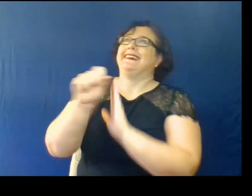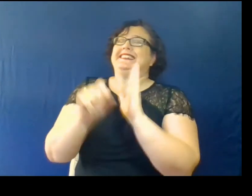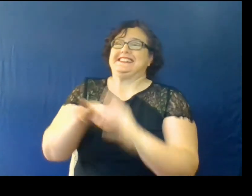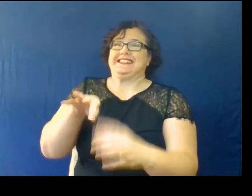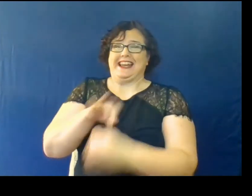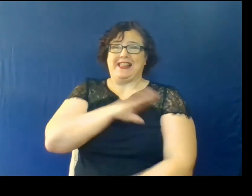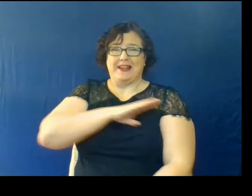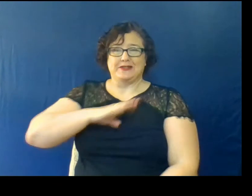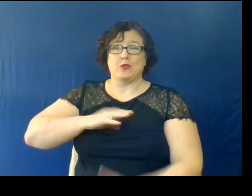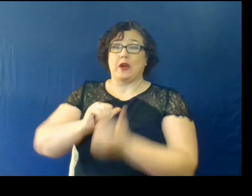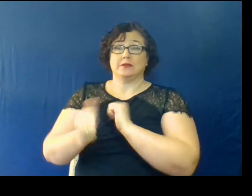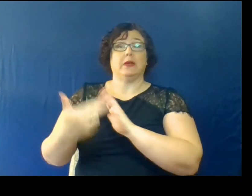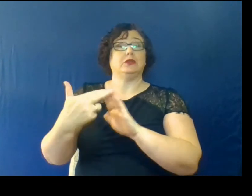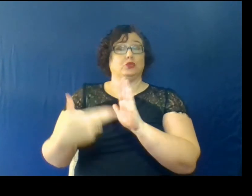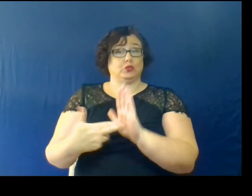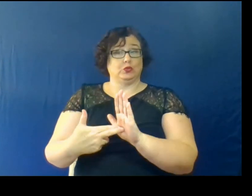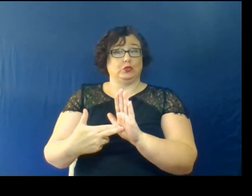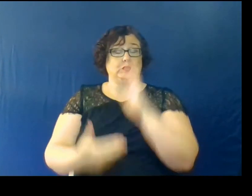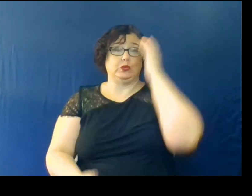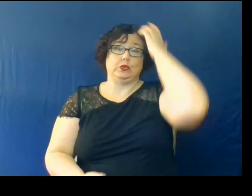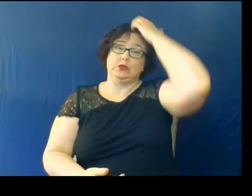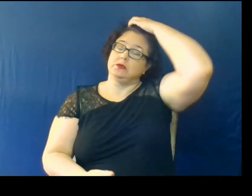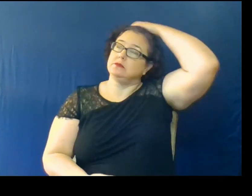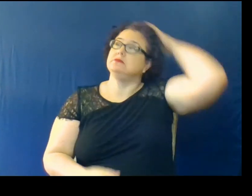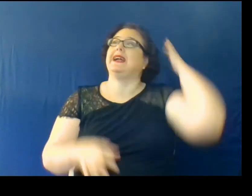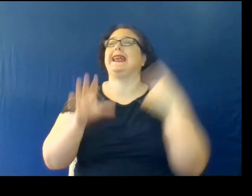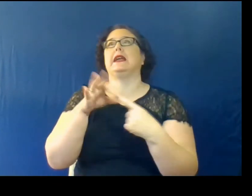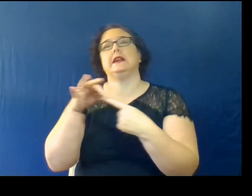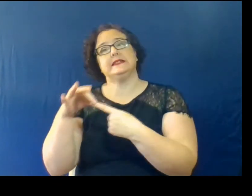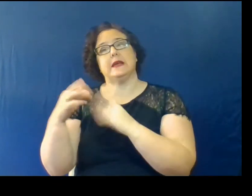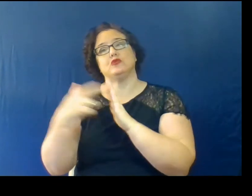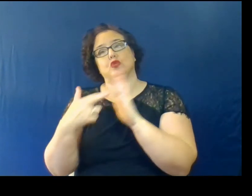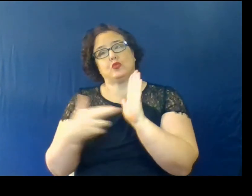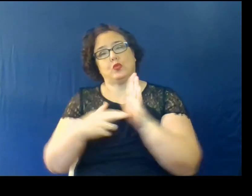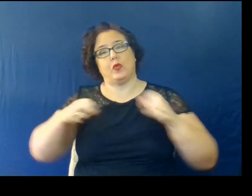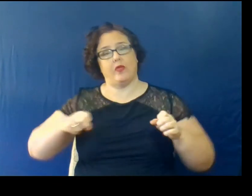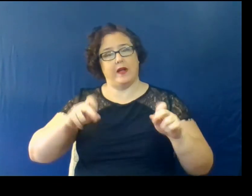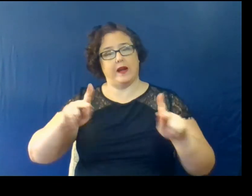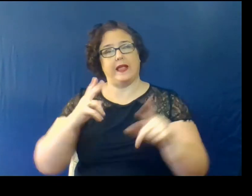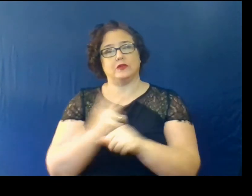passed a rule that an exception to the rule that allows people to use a screen reading device,